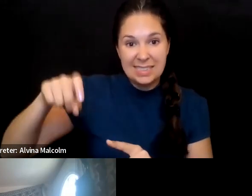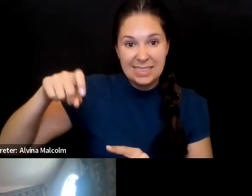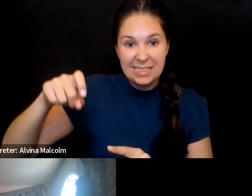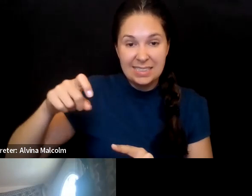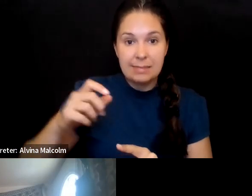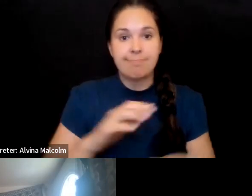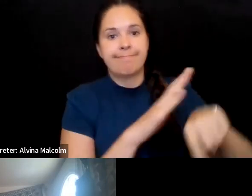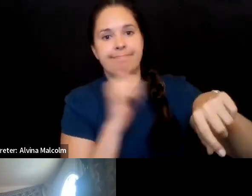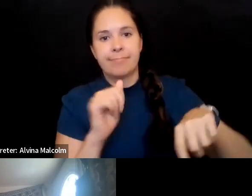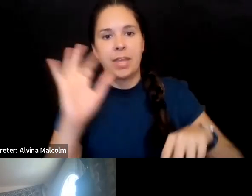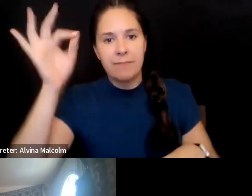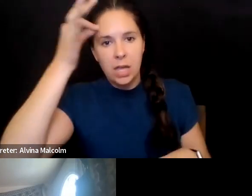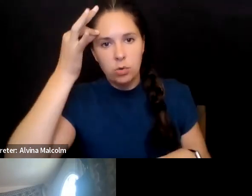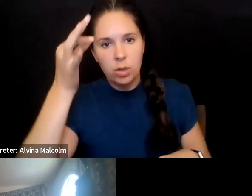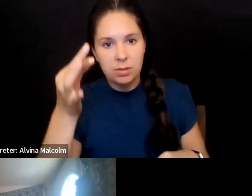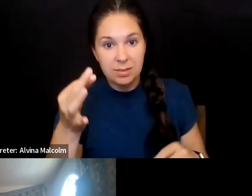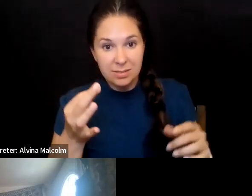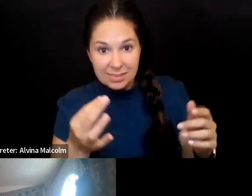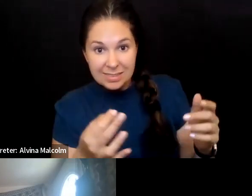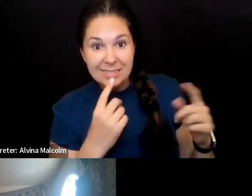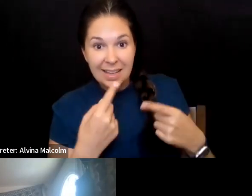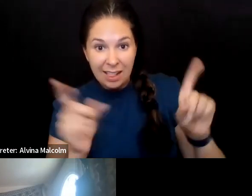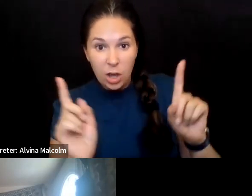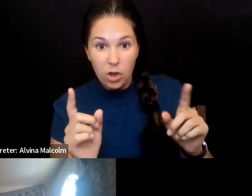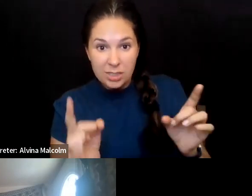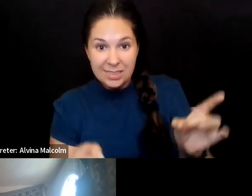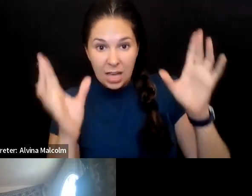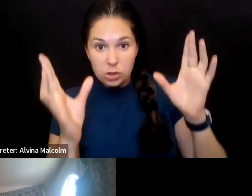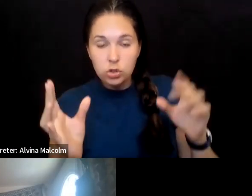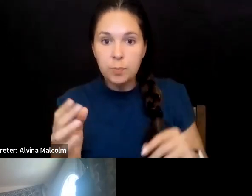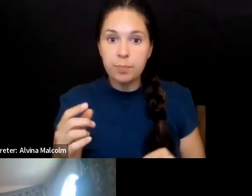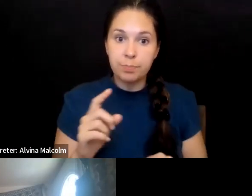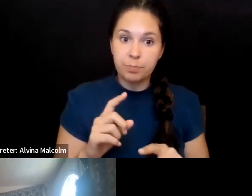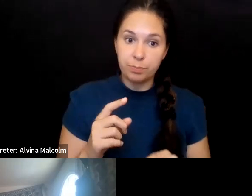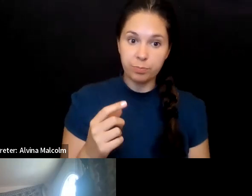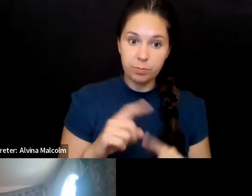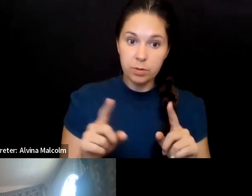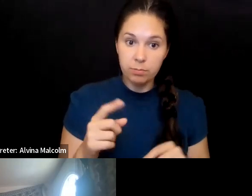that the local county and state cannot